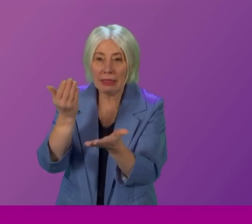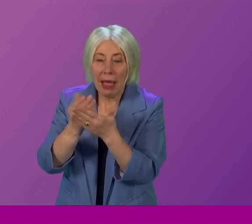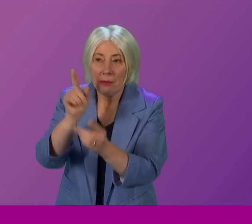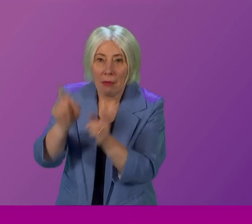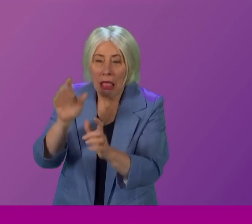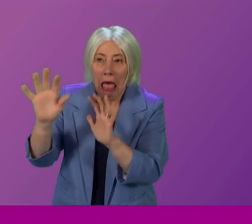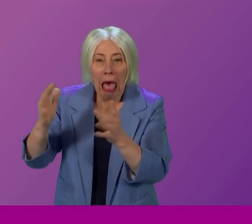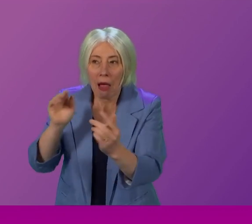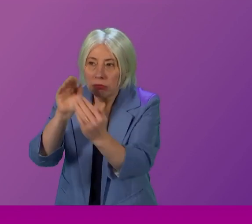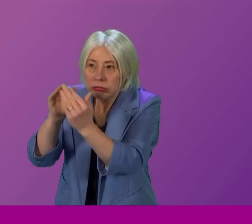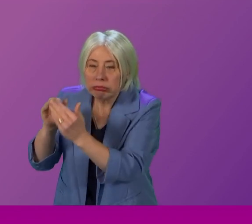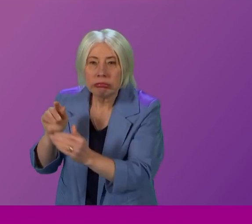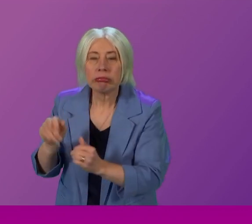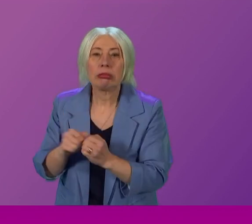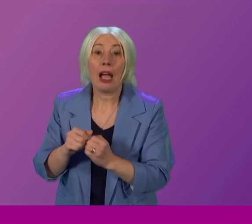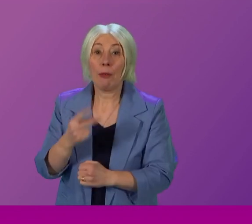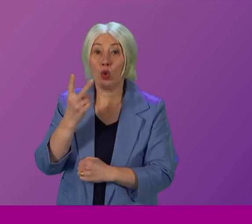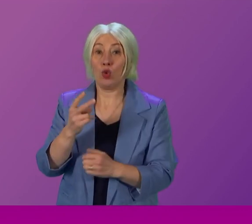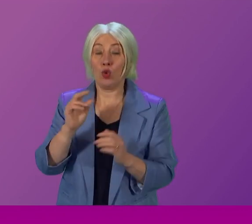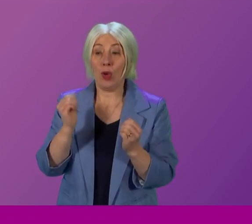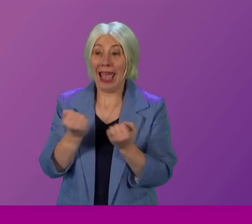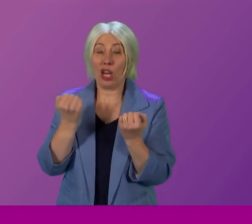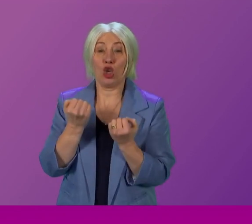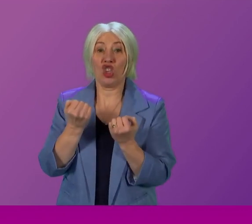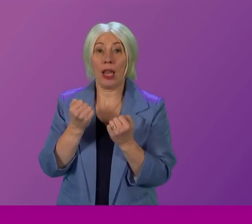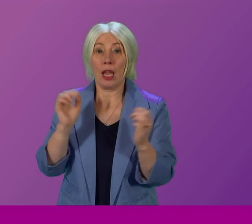I chaired two energy summits last year. As a result of those,